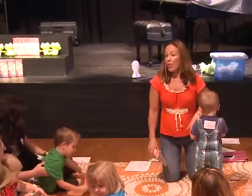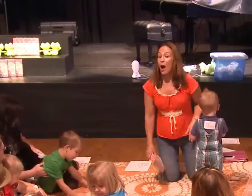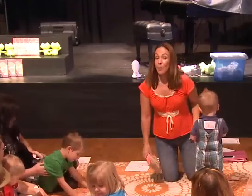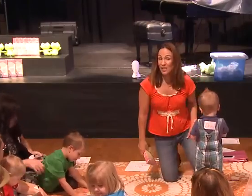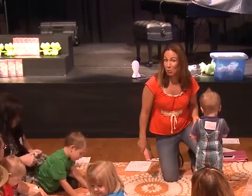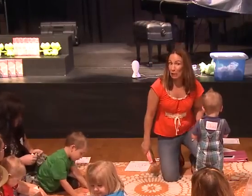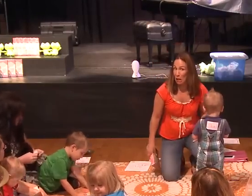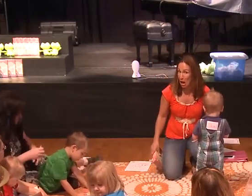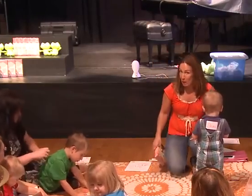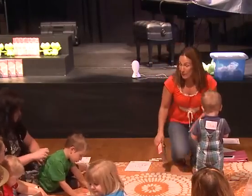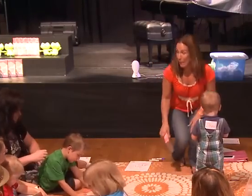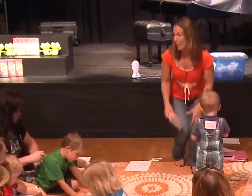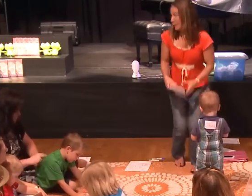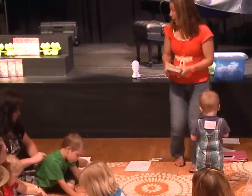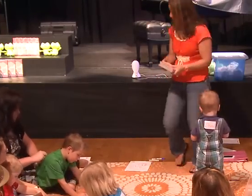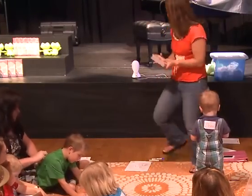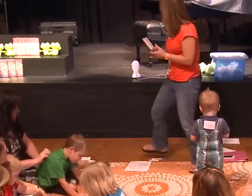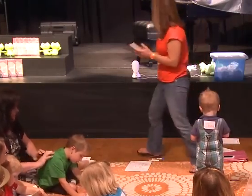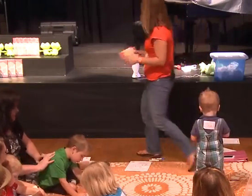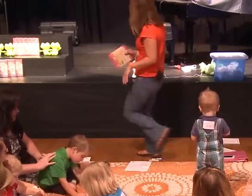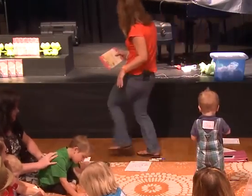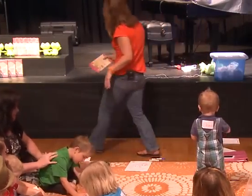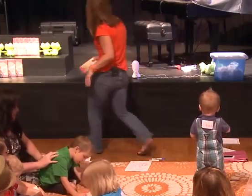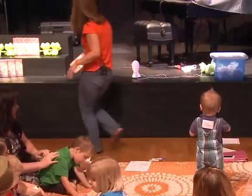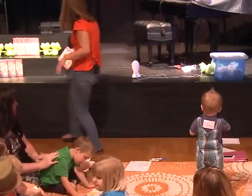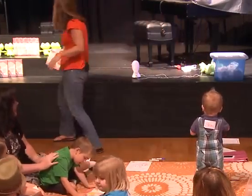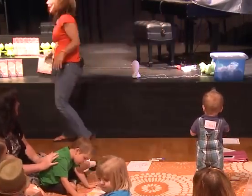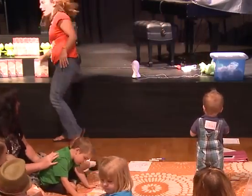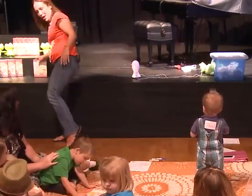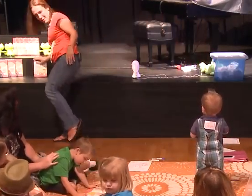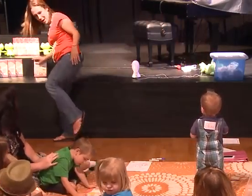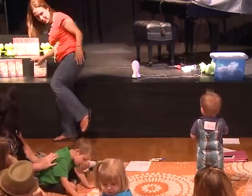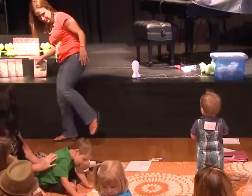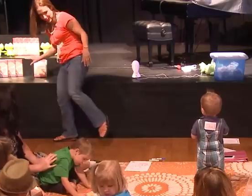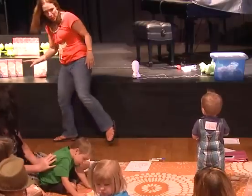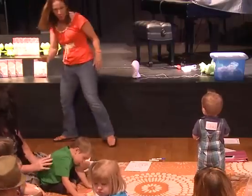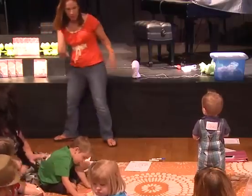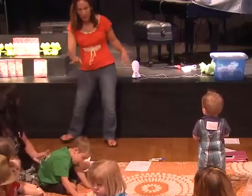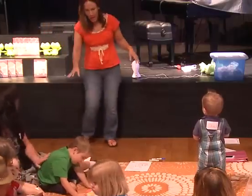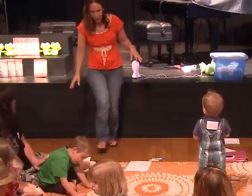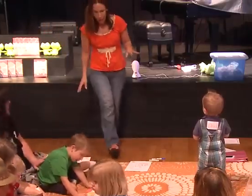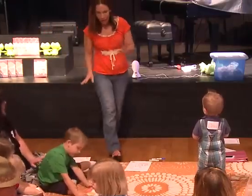So the Hopkins were really hot in the last class. Let me tell you. We did a lot of Hopkins.